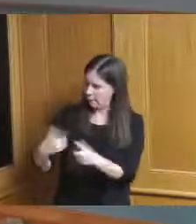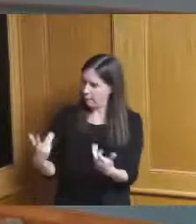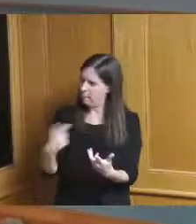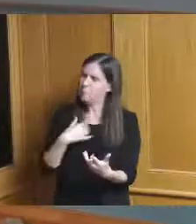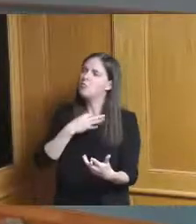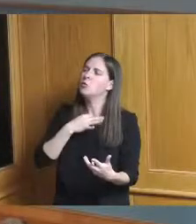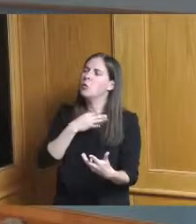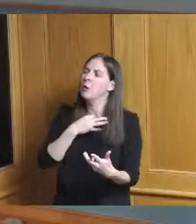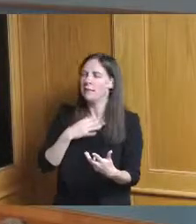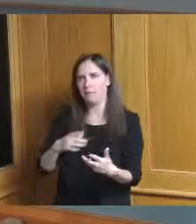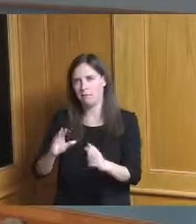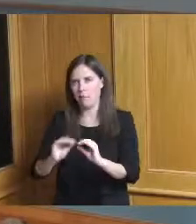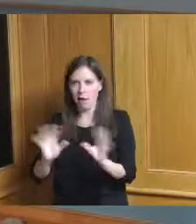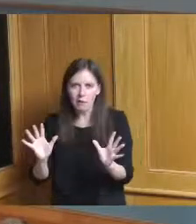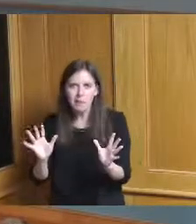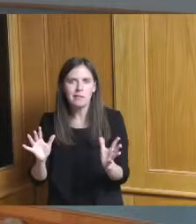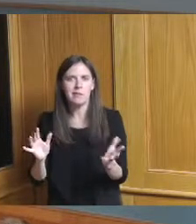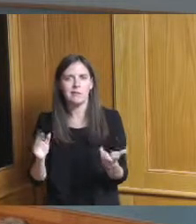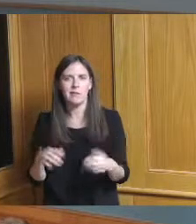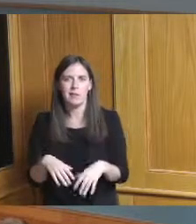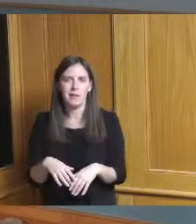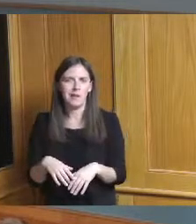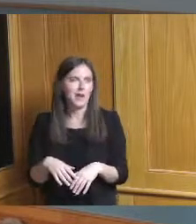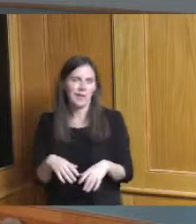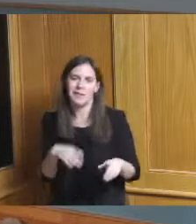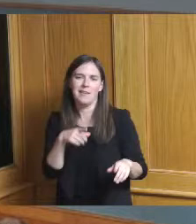other than the obvious that it's Jeff's birthday and you did it john other than that